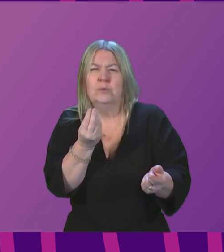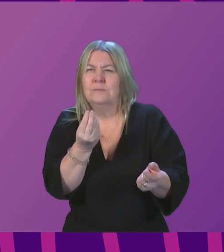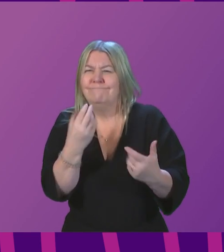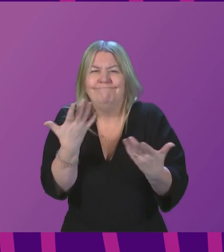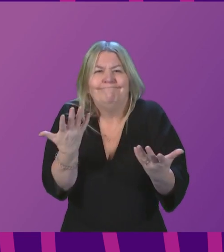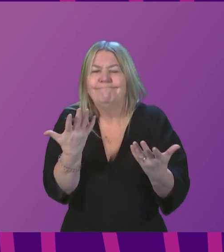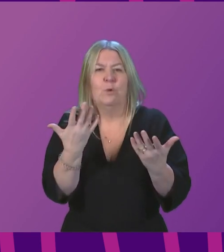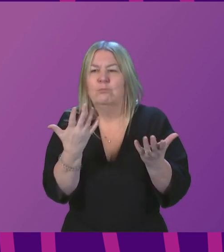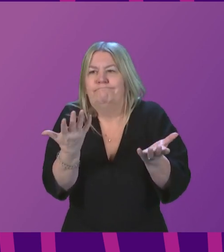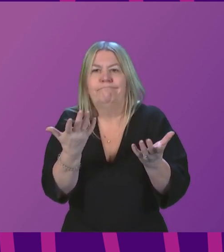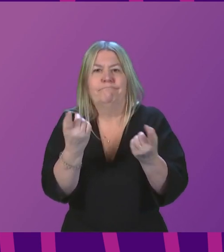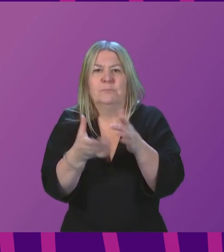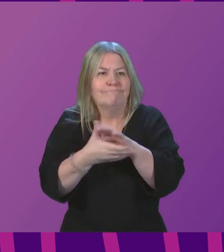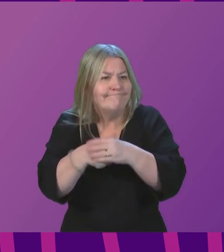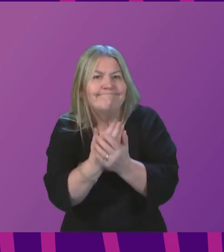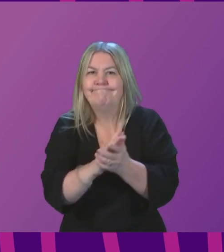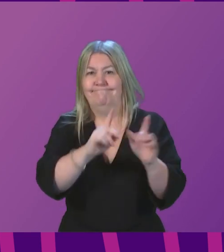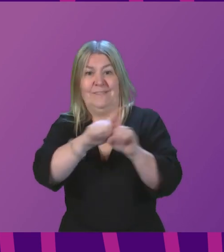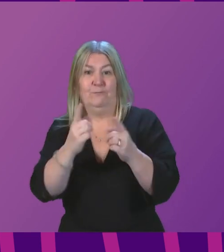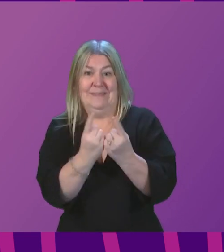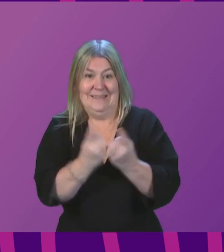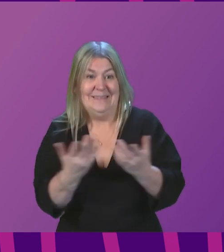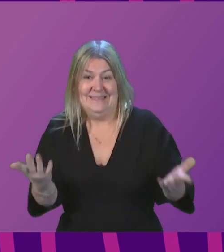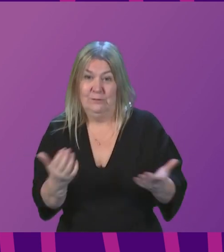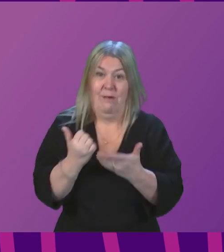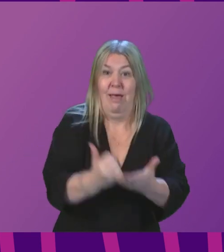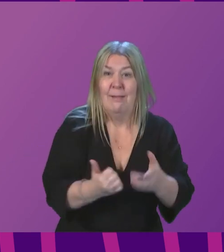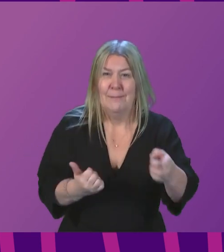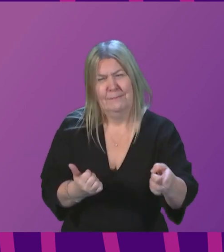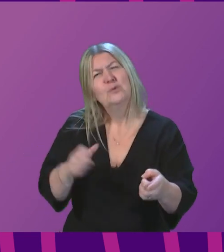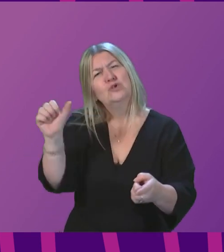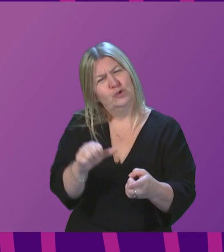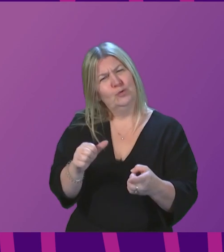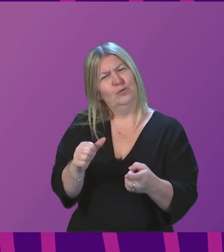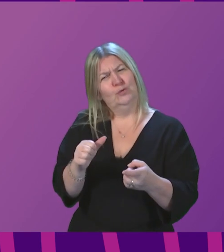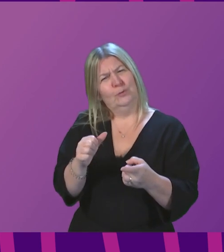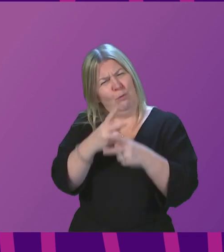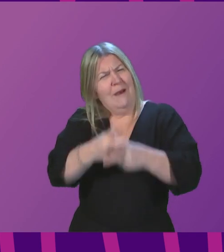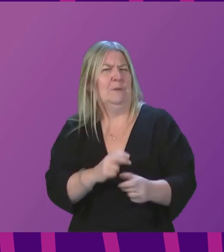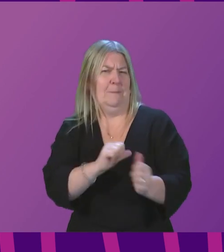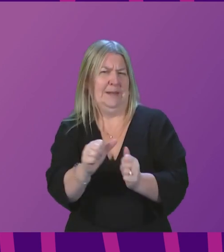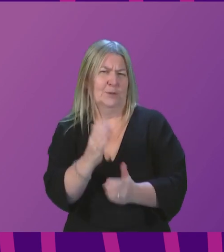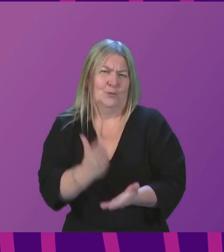asylum seekers and refugees in Scotland are treated better. I am sure that the First Minister will join me in condemning the plans by the Prime Minister